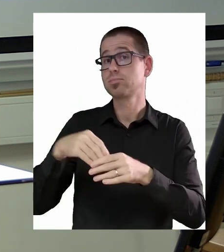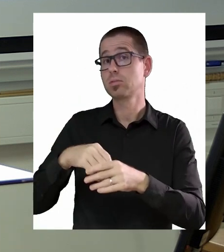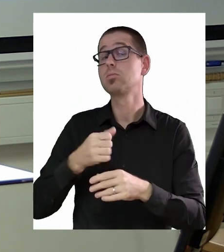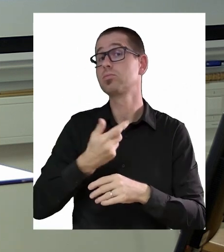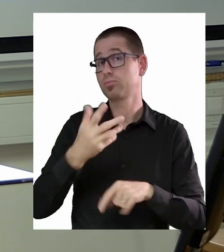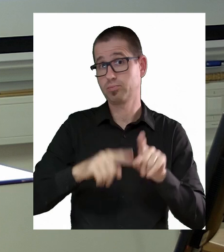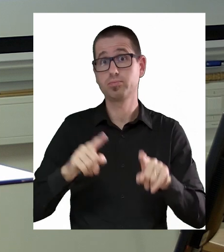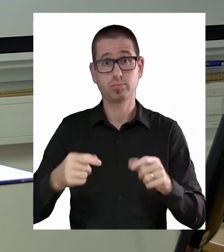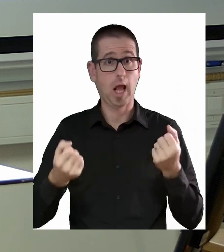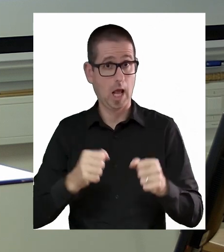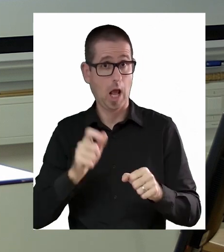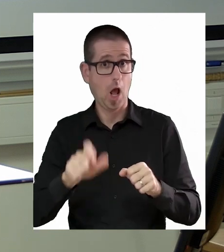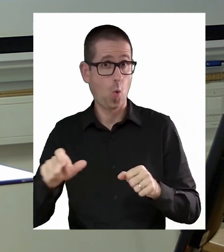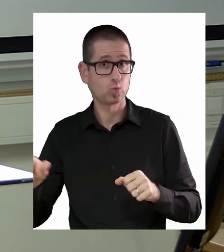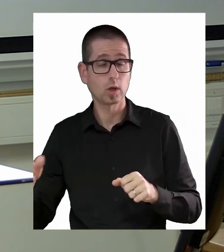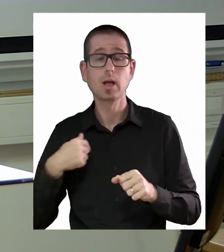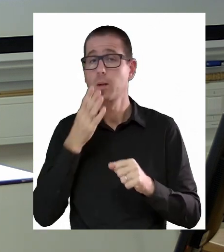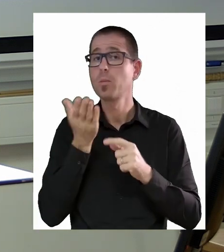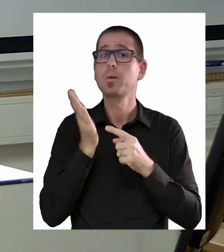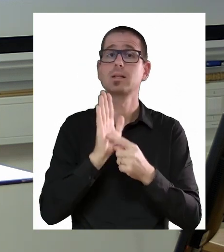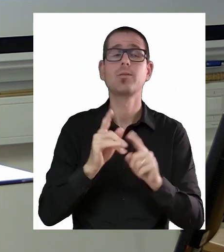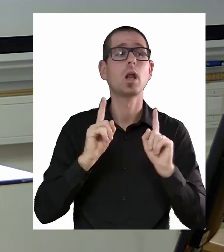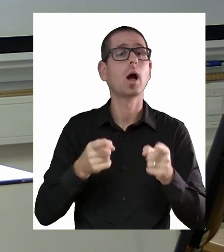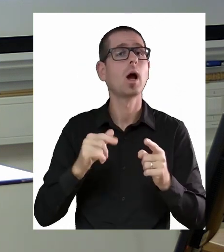So I will present what it is about